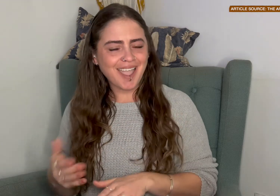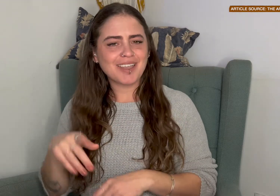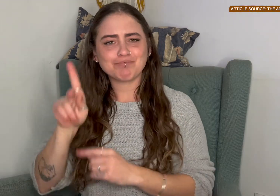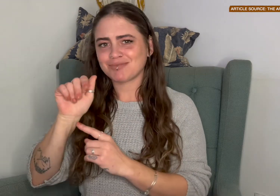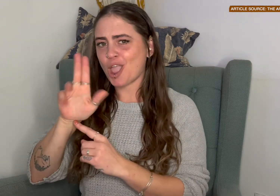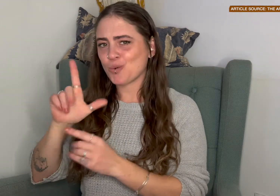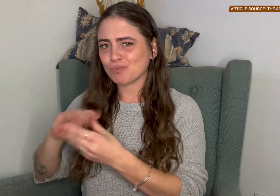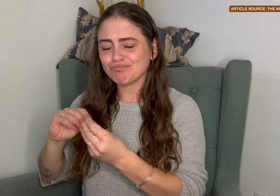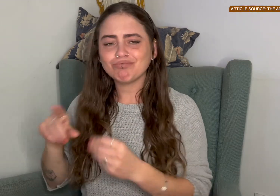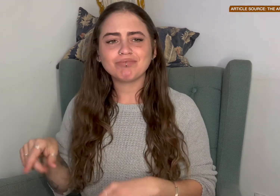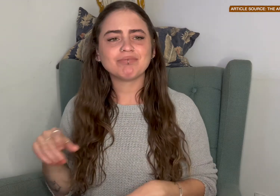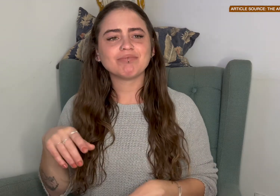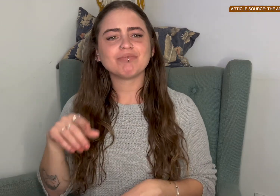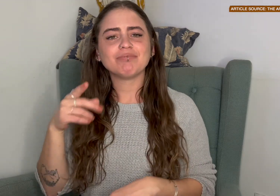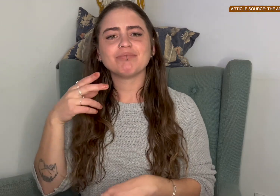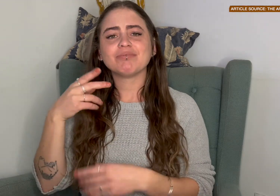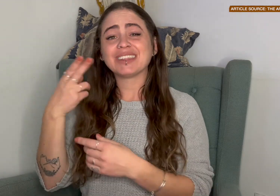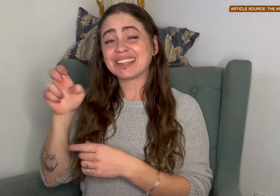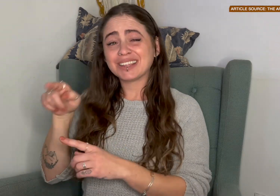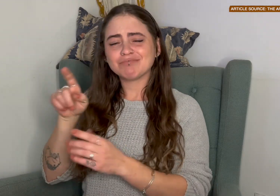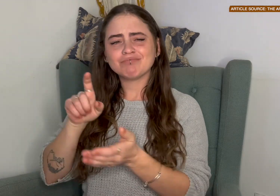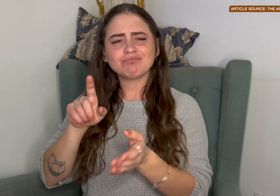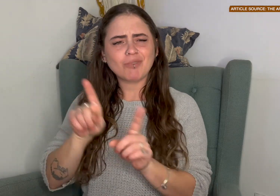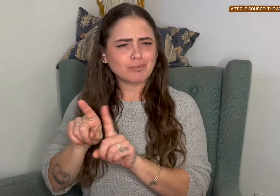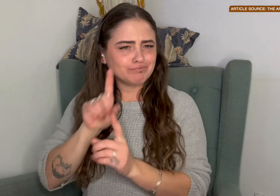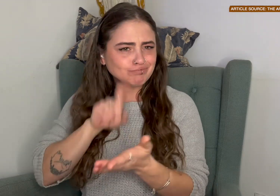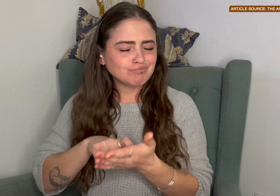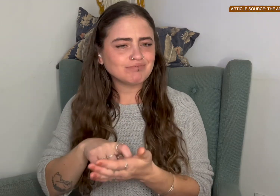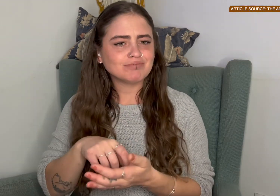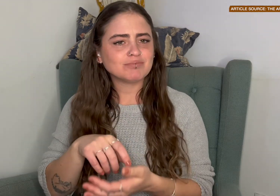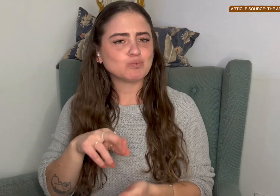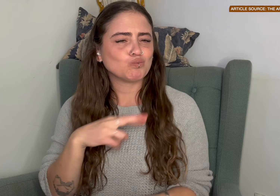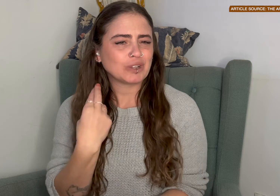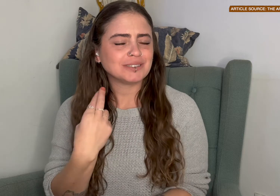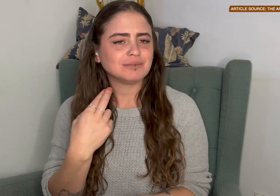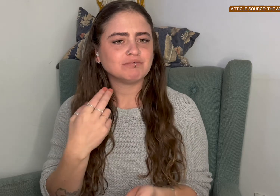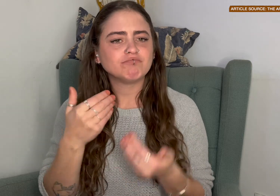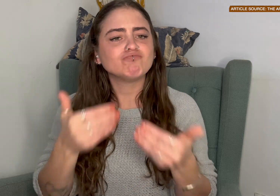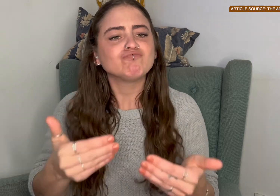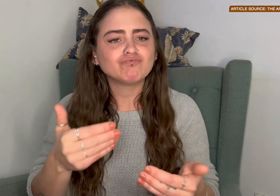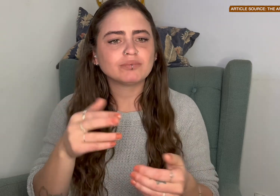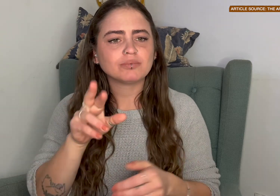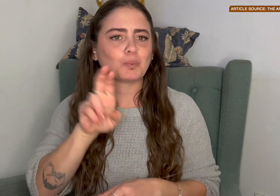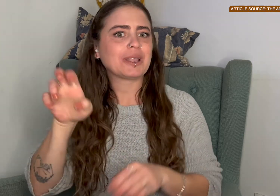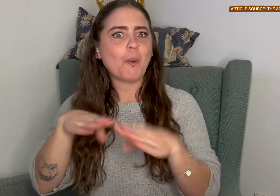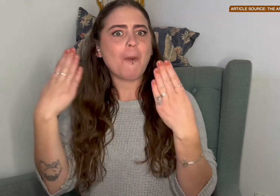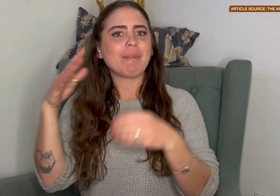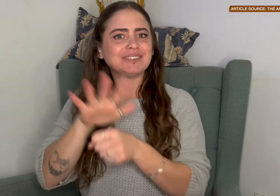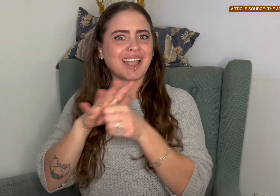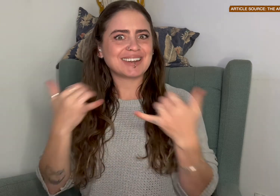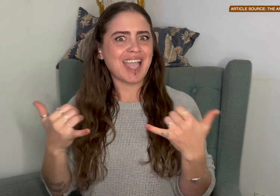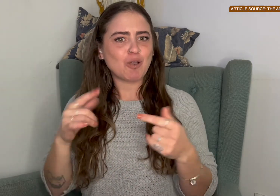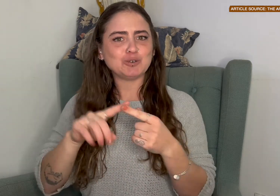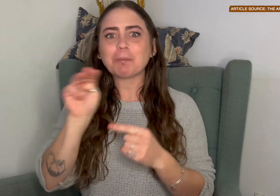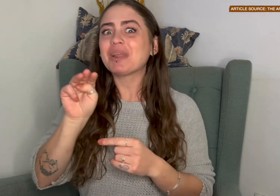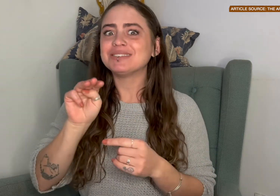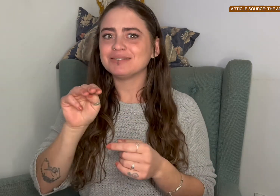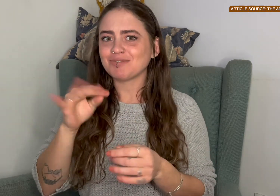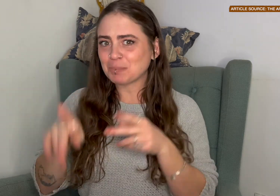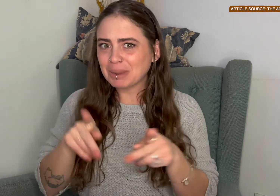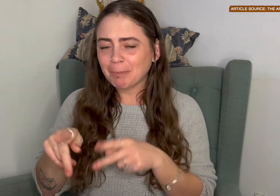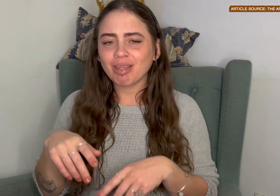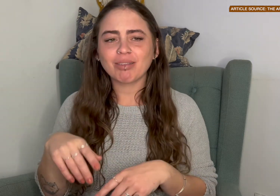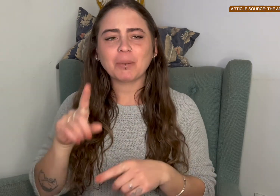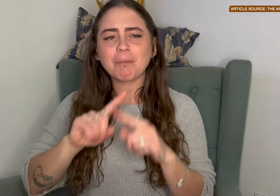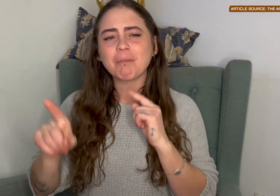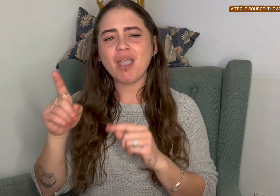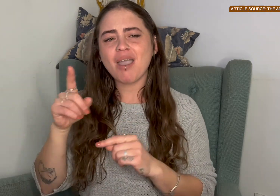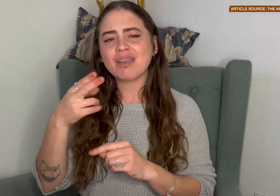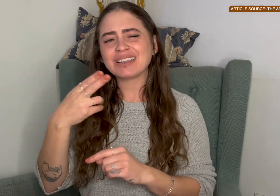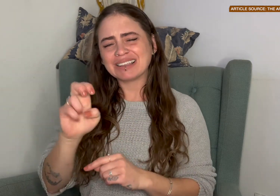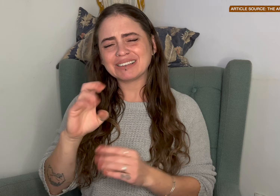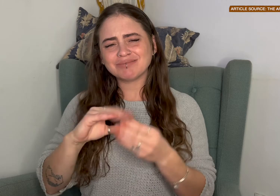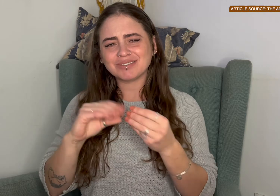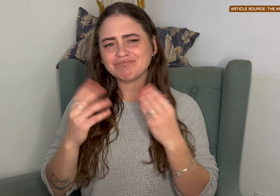He acknowledges the risks of reopening the site now to millions of people, but says: